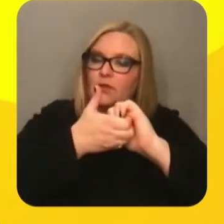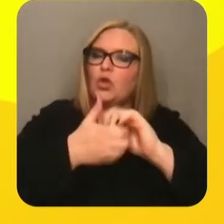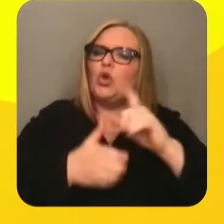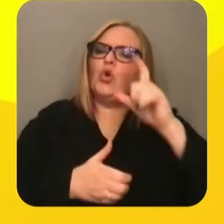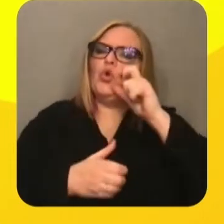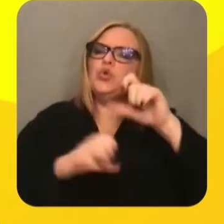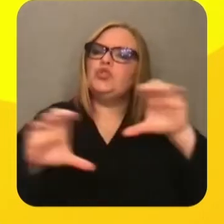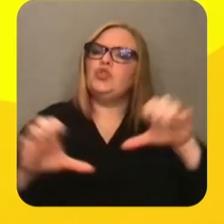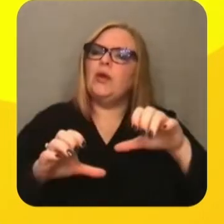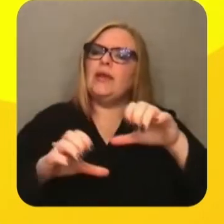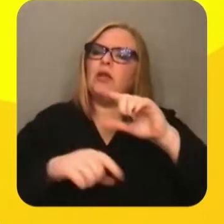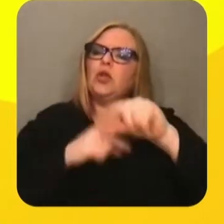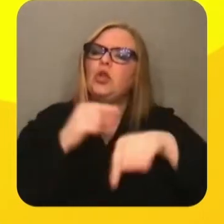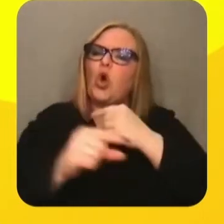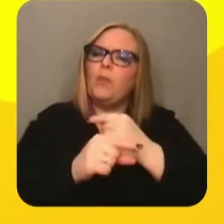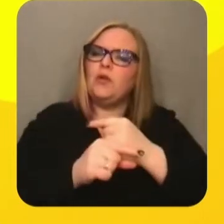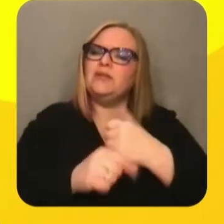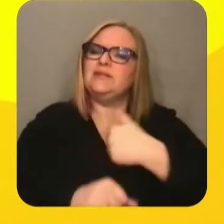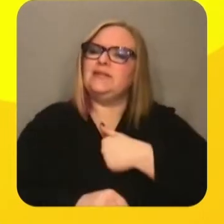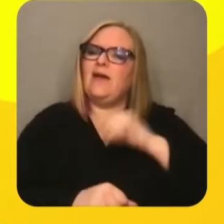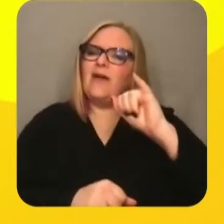Who's doing something and you don't know who to ask?